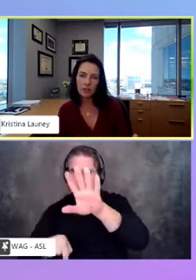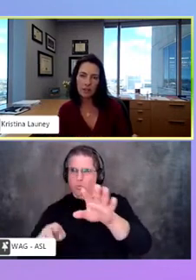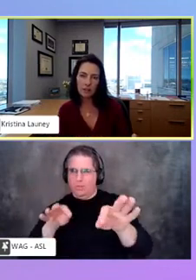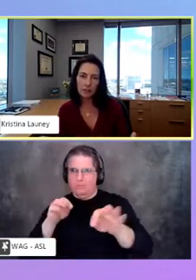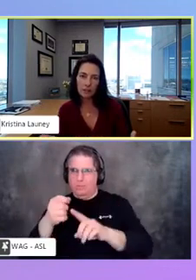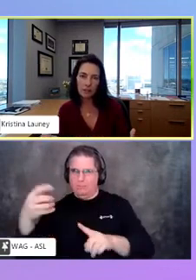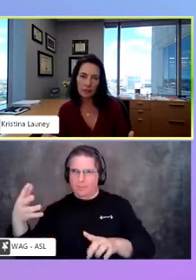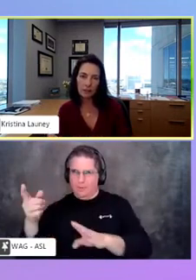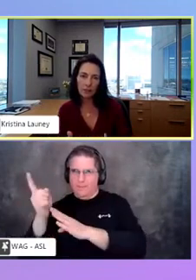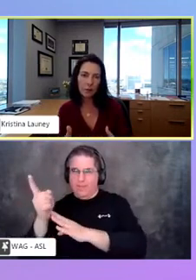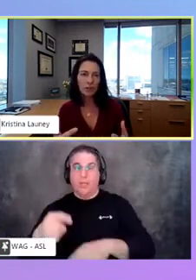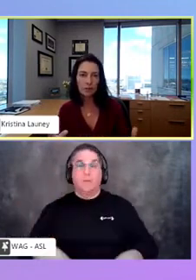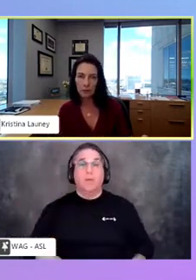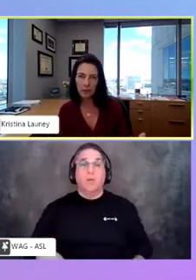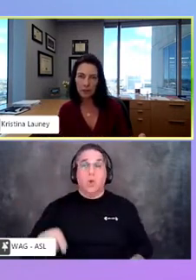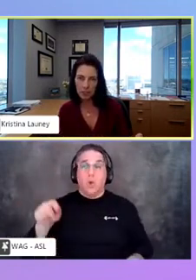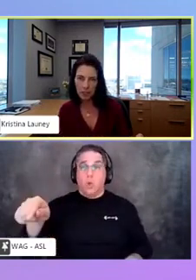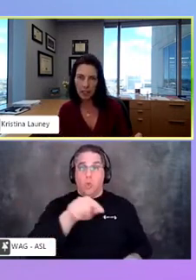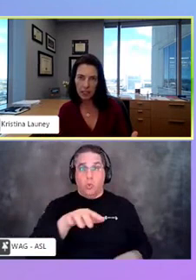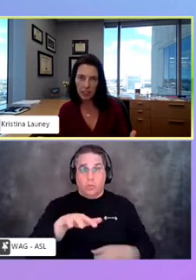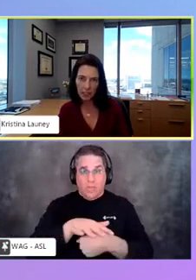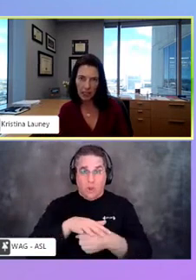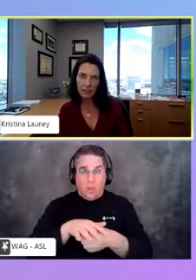circuit. I have noted here when Dixie, and we'll talk